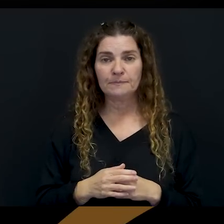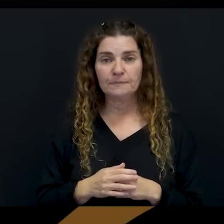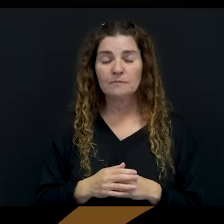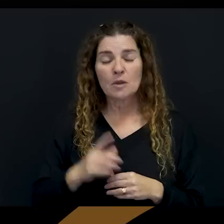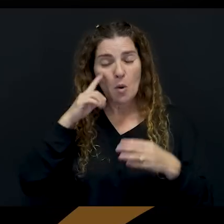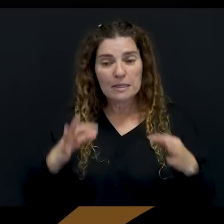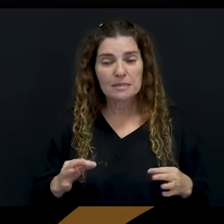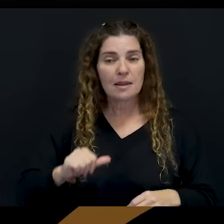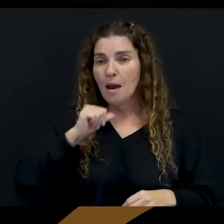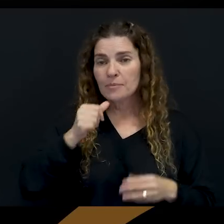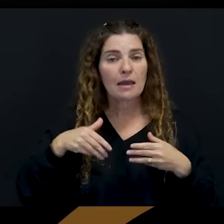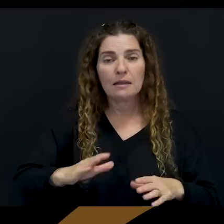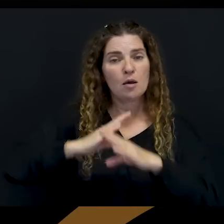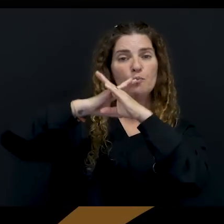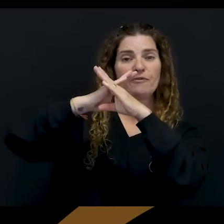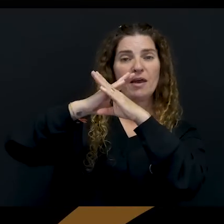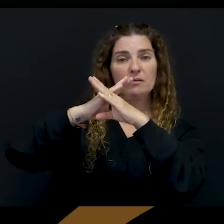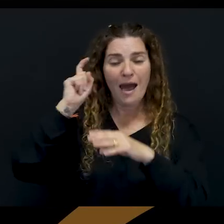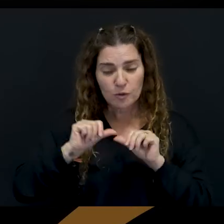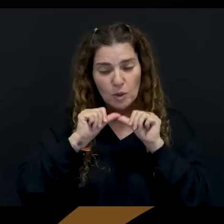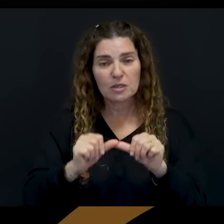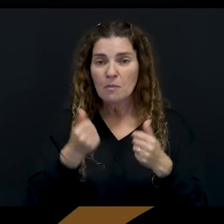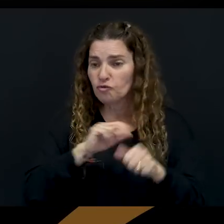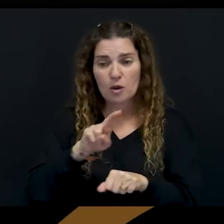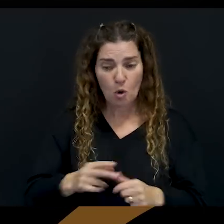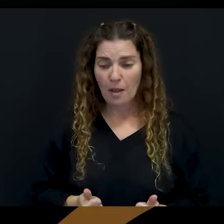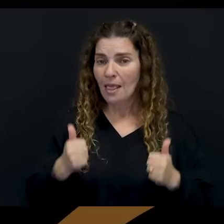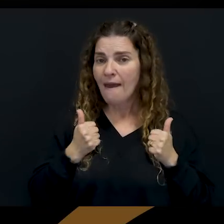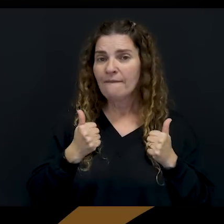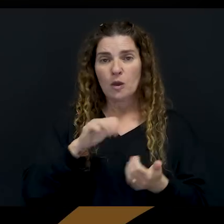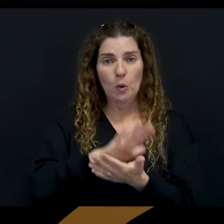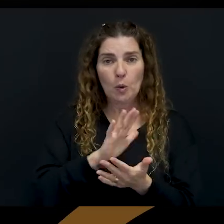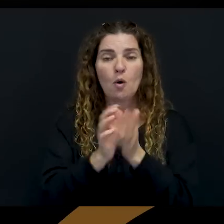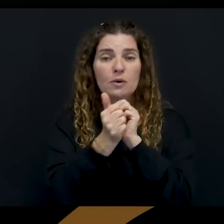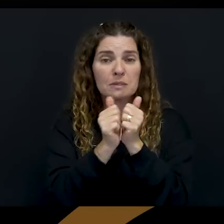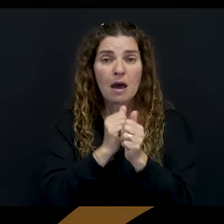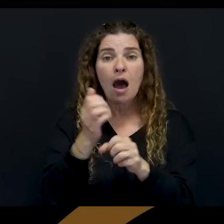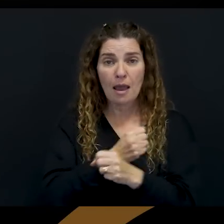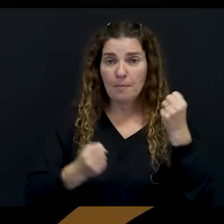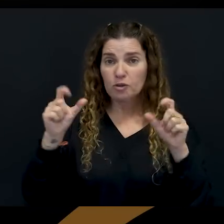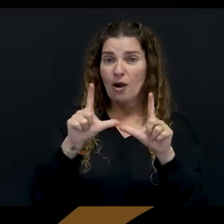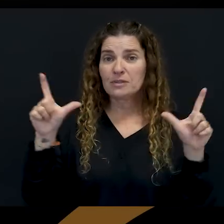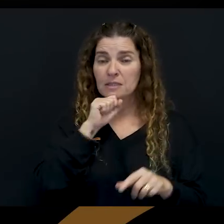I lived as normal of a life as I could. I played sports in high school and I got my driver's license when I turned 16.